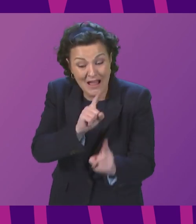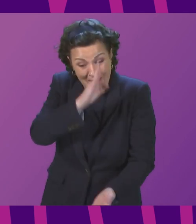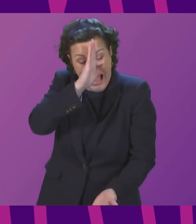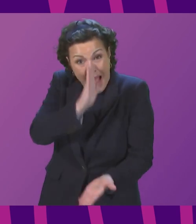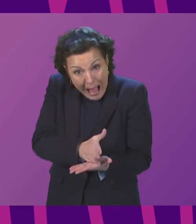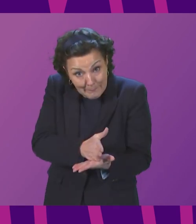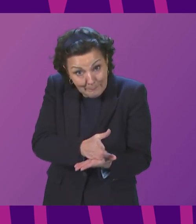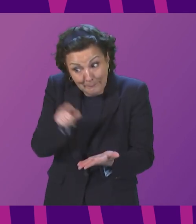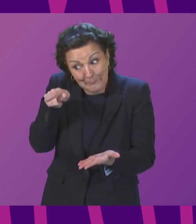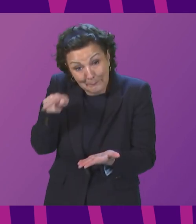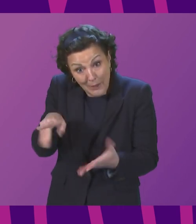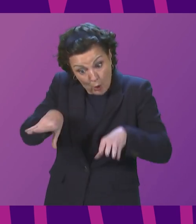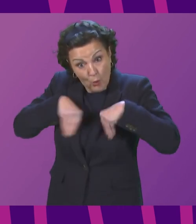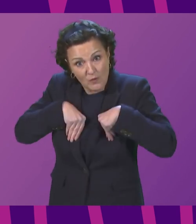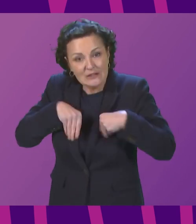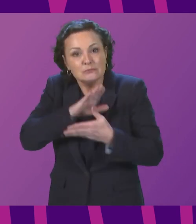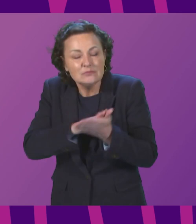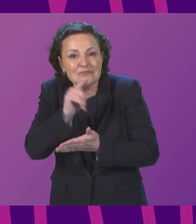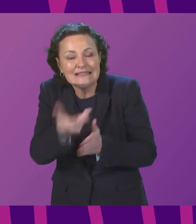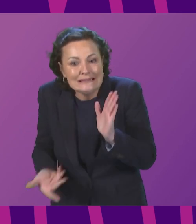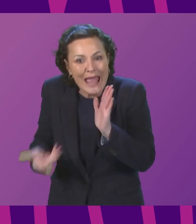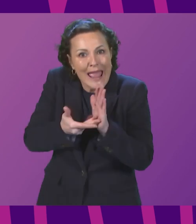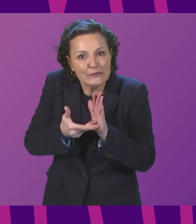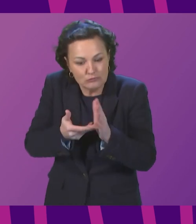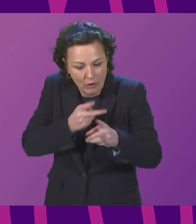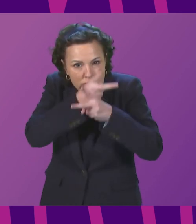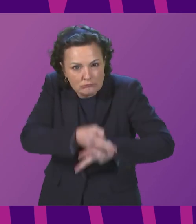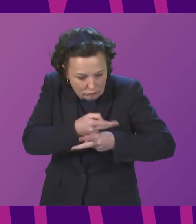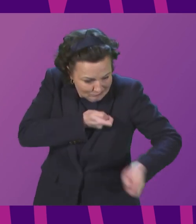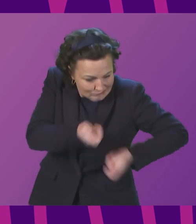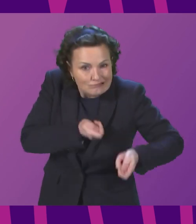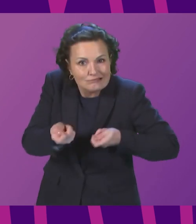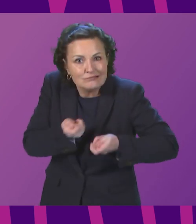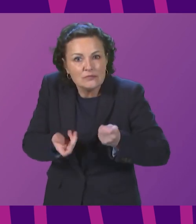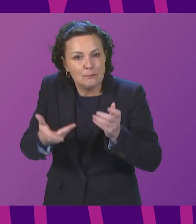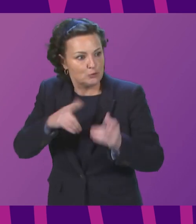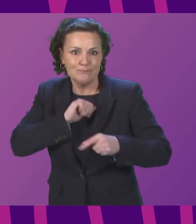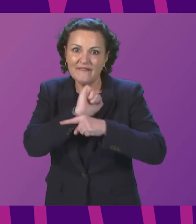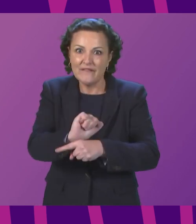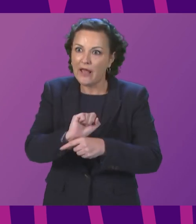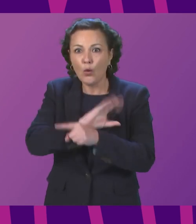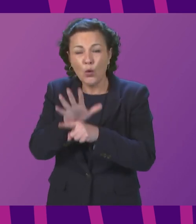infection control measures are necessary, which further constrains the capacity of the